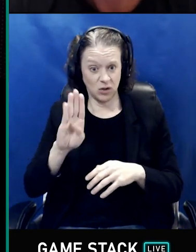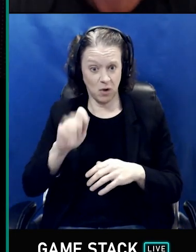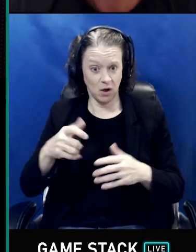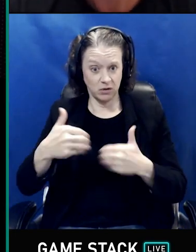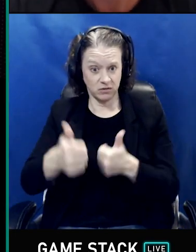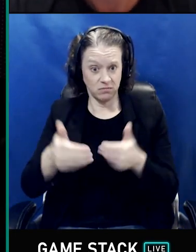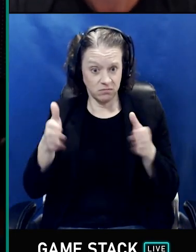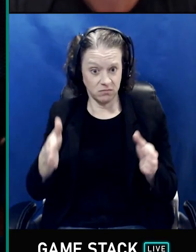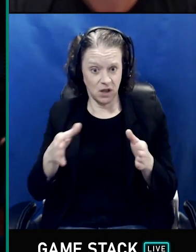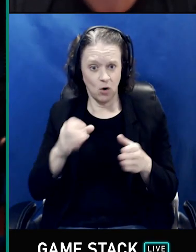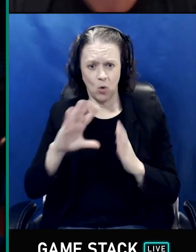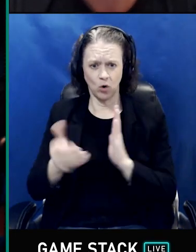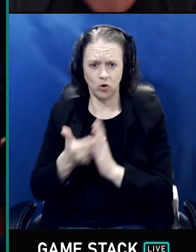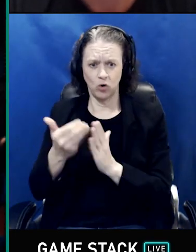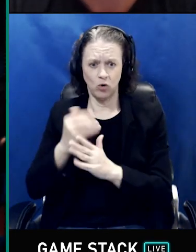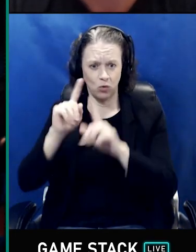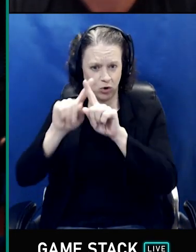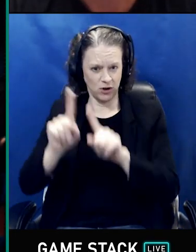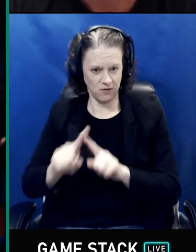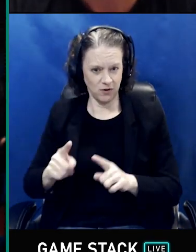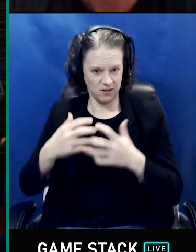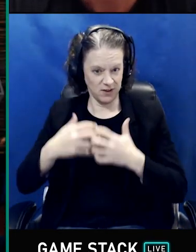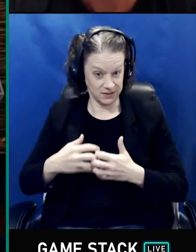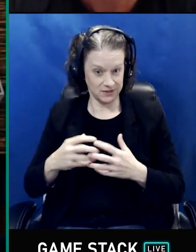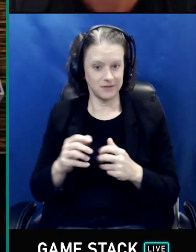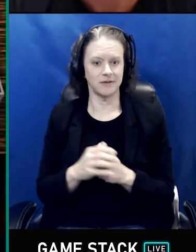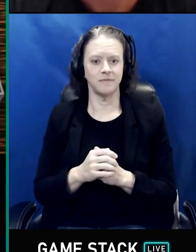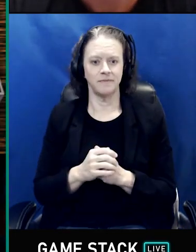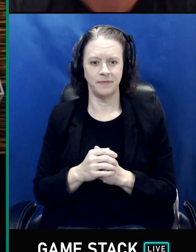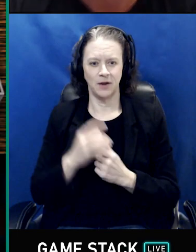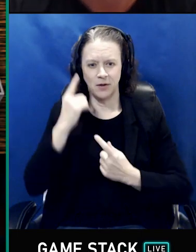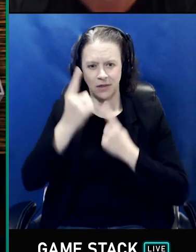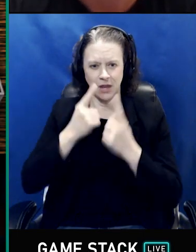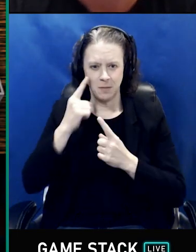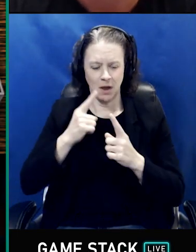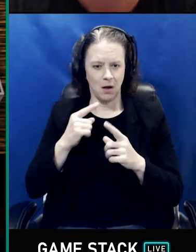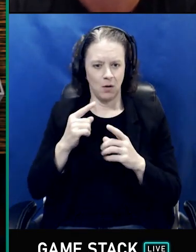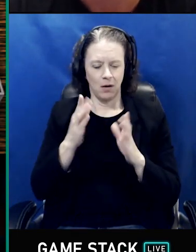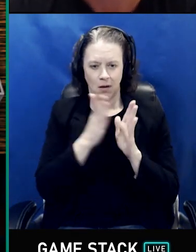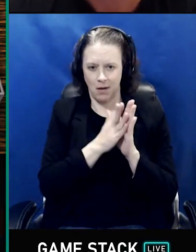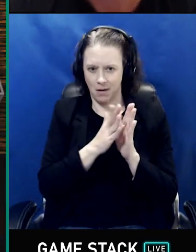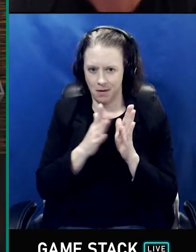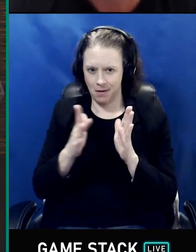If you think about the progression of gaming, the move to the cloud shouldn't come as a surprise